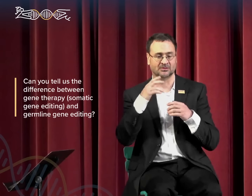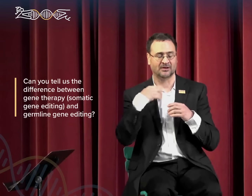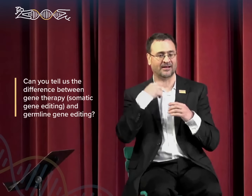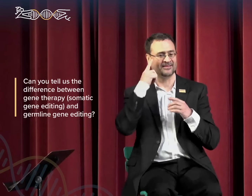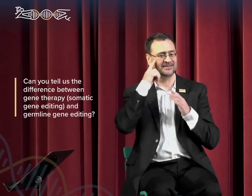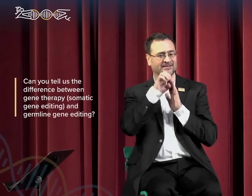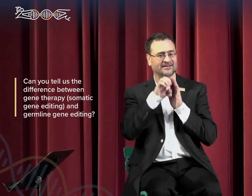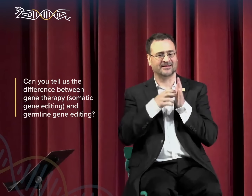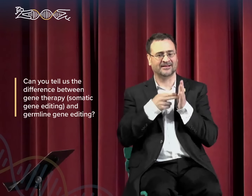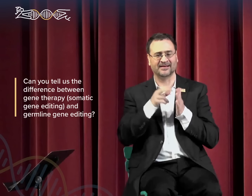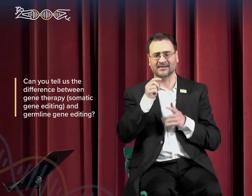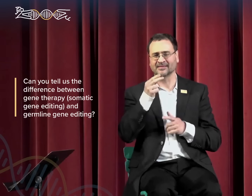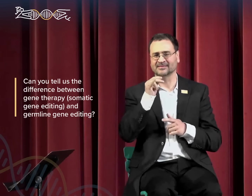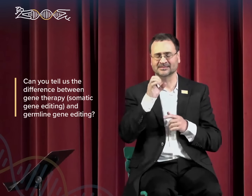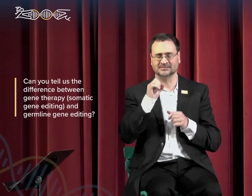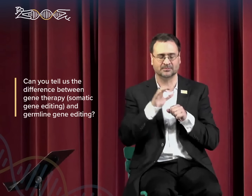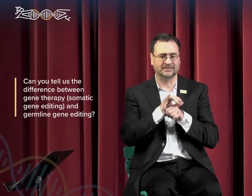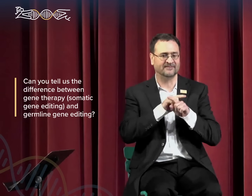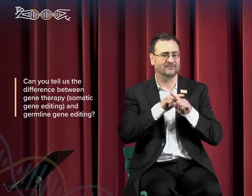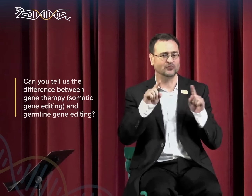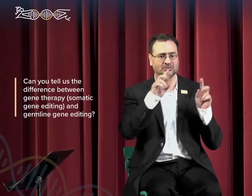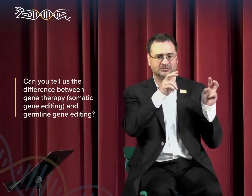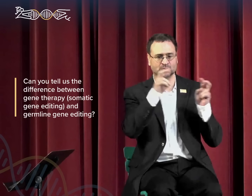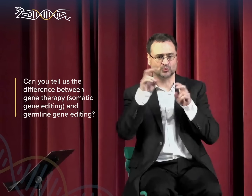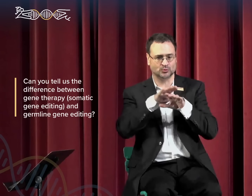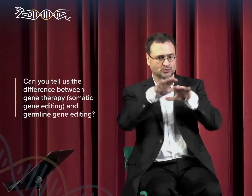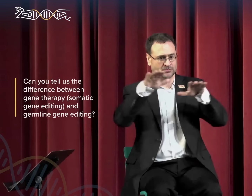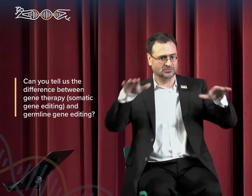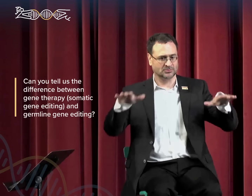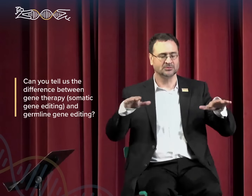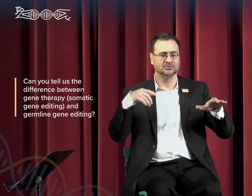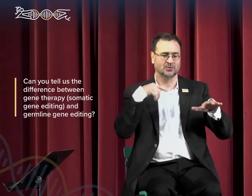And ethics around those approaches are two completely separate issues.